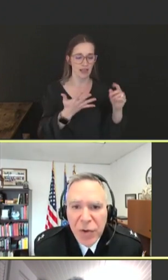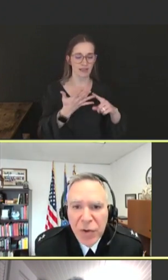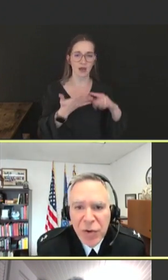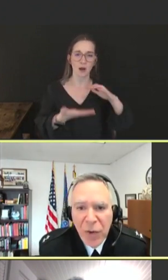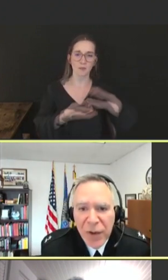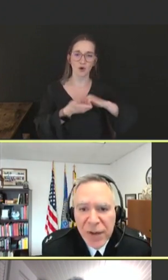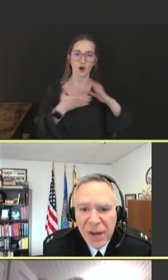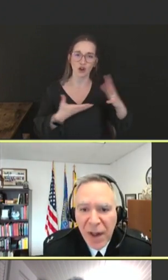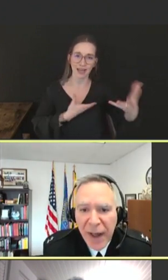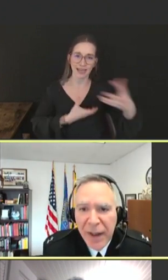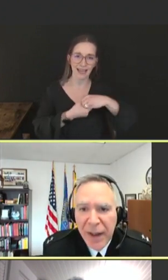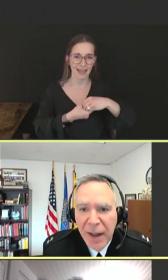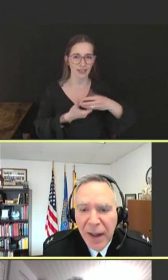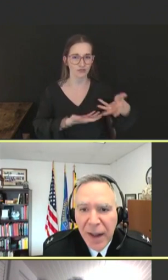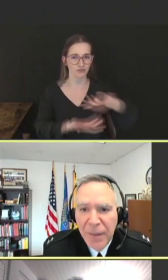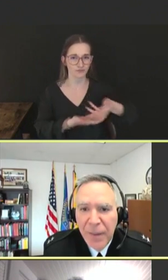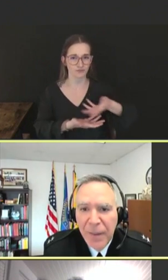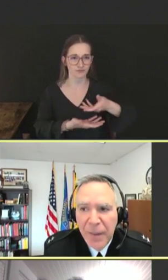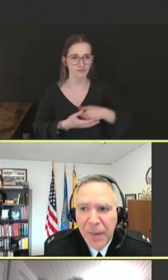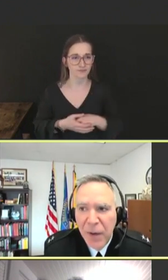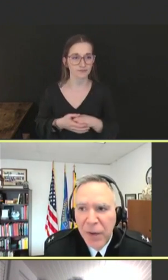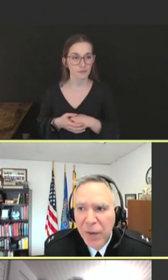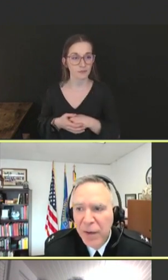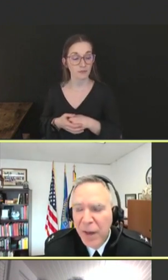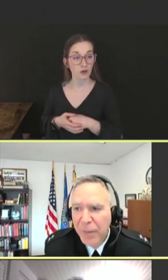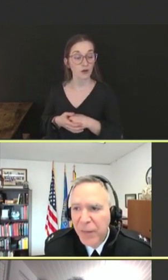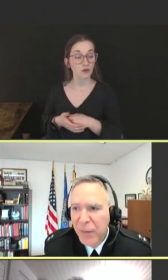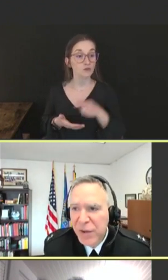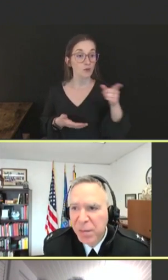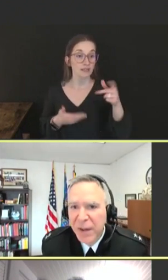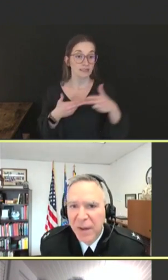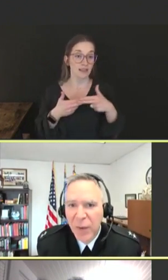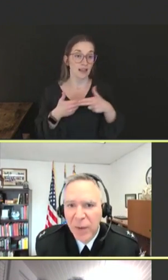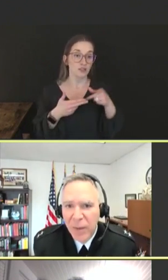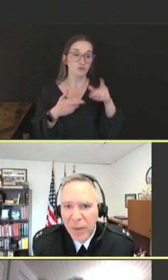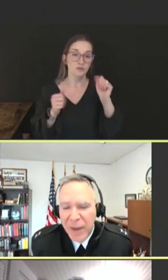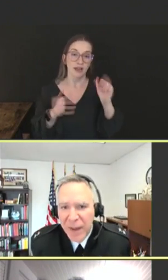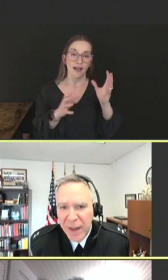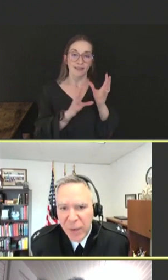So this slide, you know, you can lump them or split them. We -- in the end,